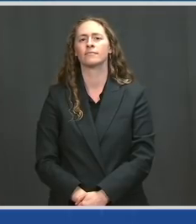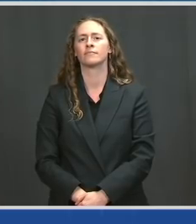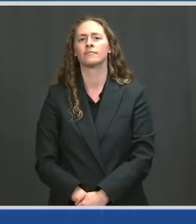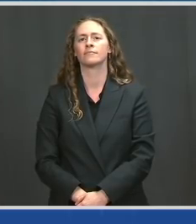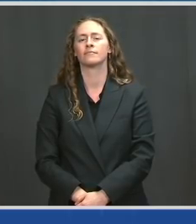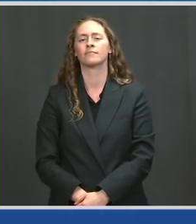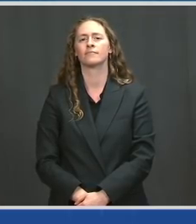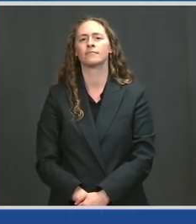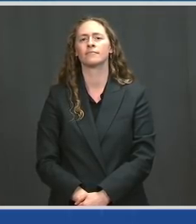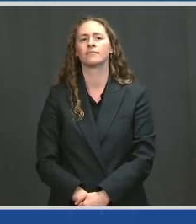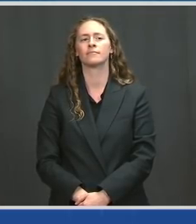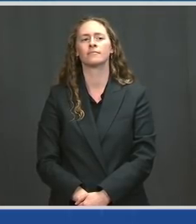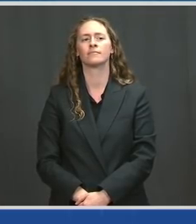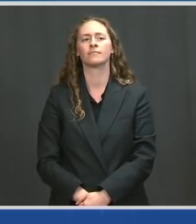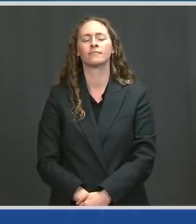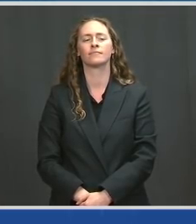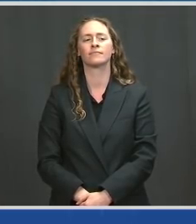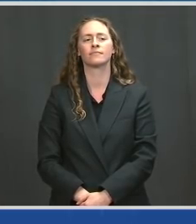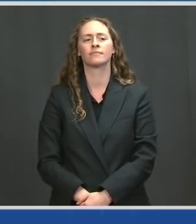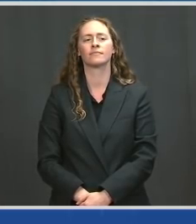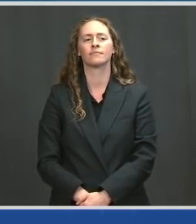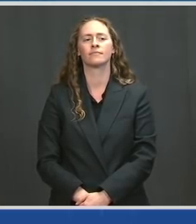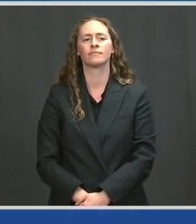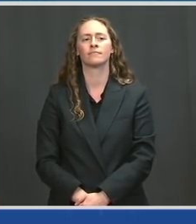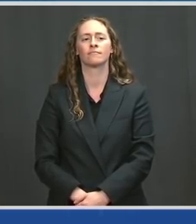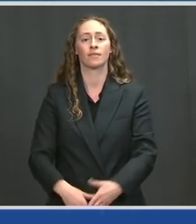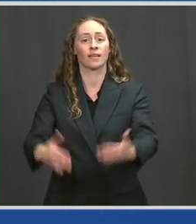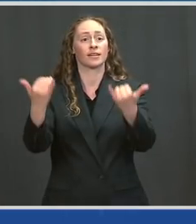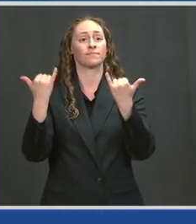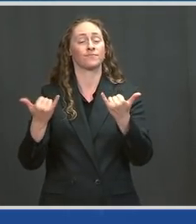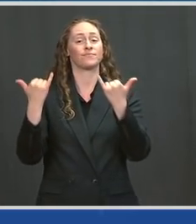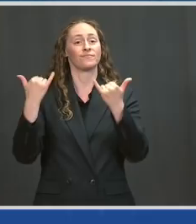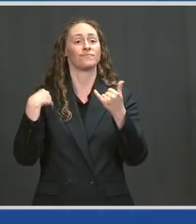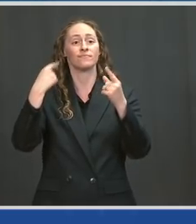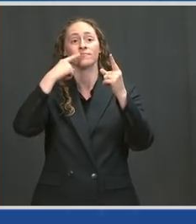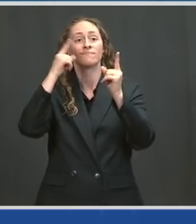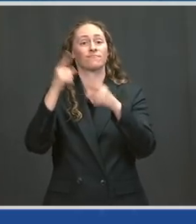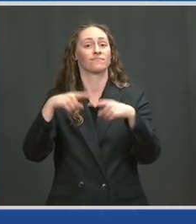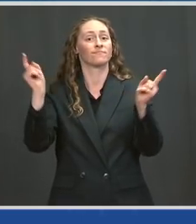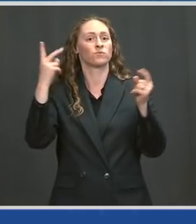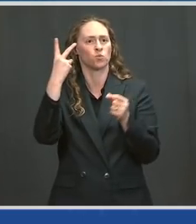Because today, we're announcing two expanded efforts targeted toward Black wealth creation